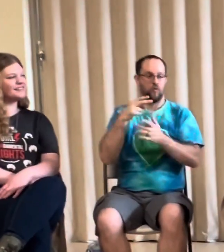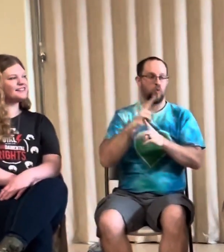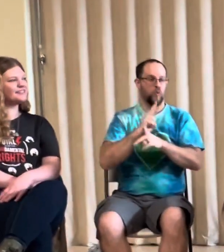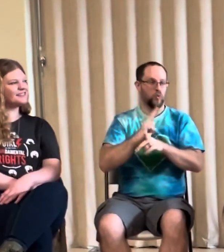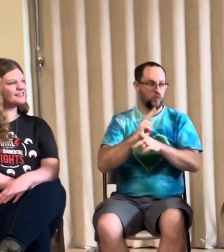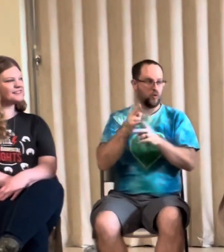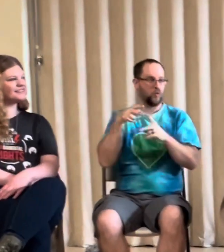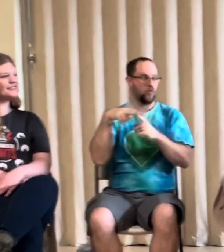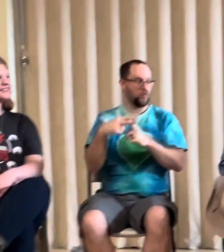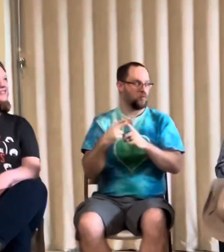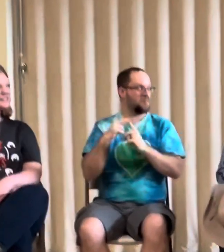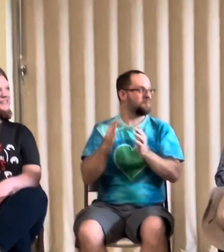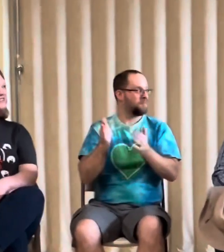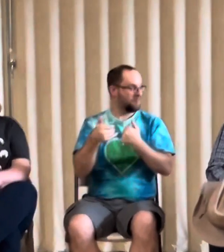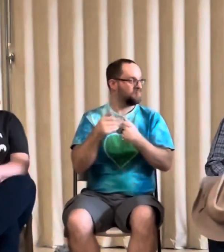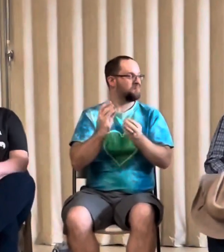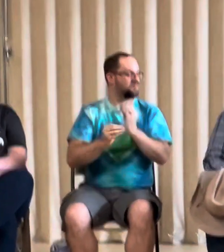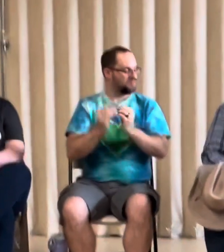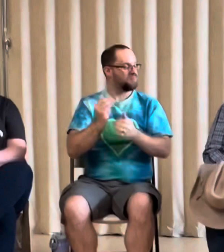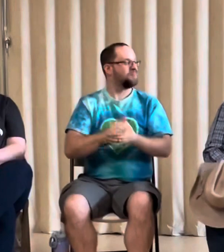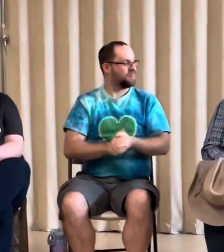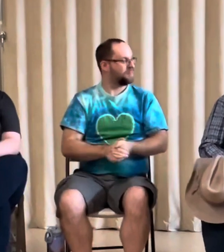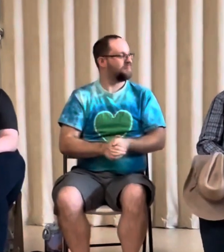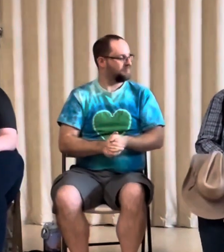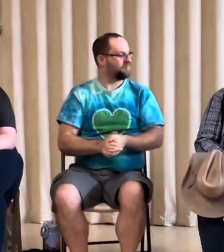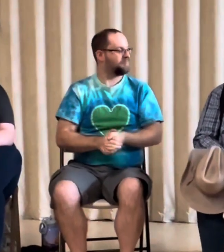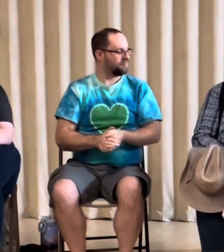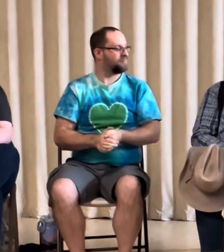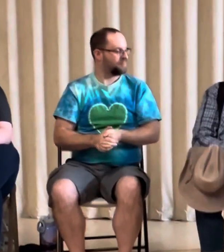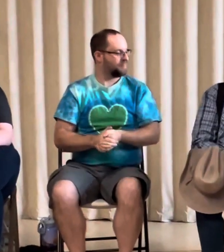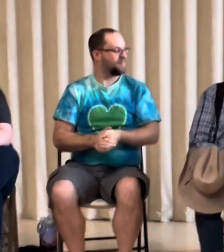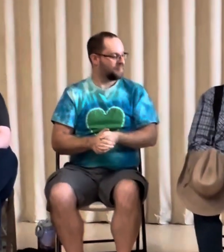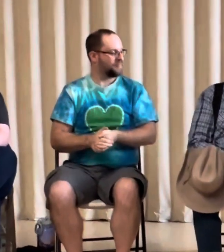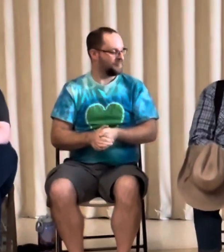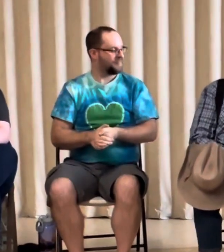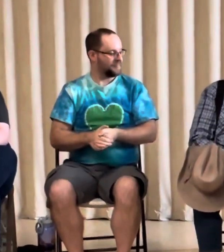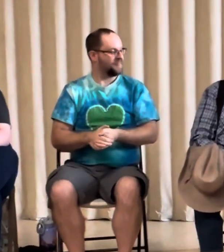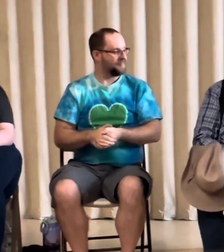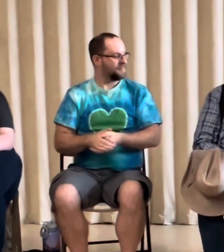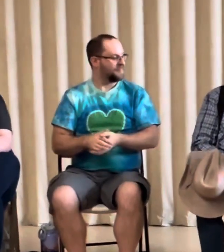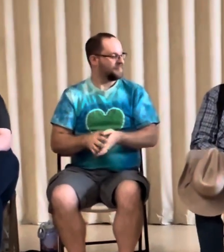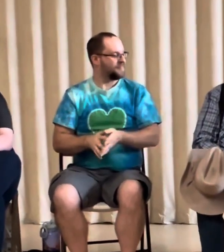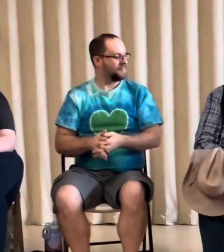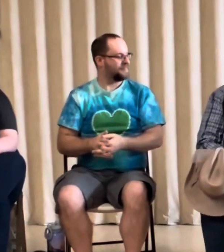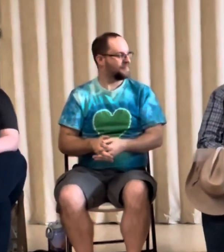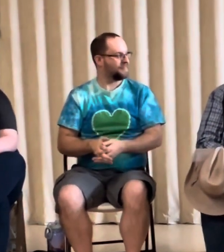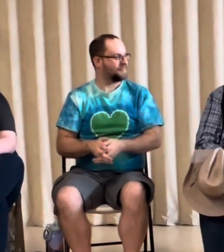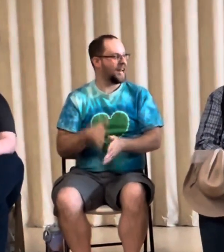to fix the camper. BUSTER: That's good. Yeah, now I can sell that RV camper. CALIL I think that it has sentimental